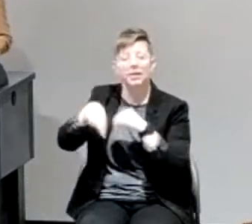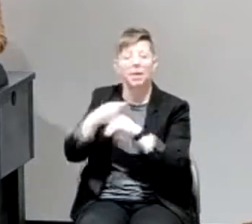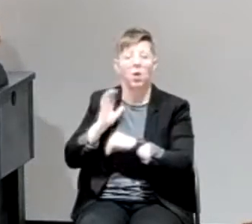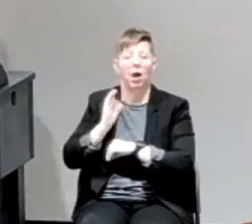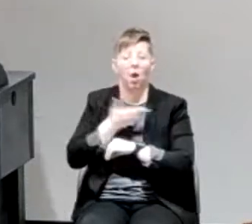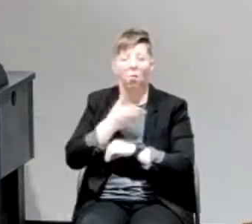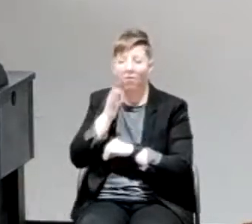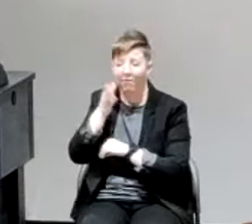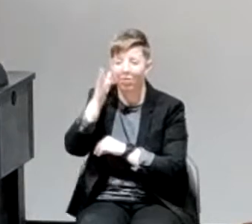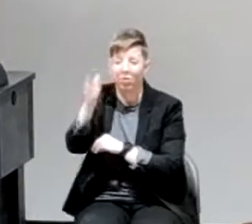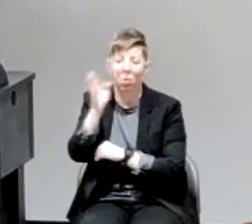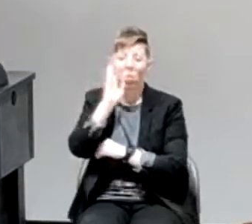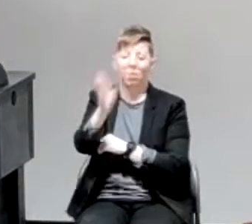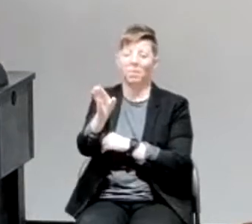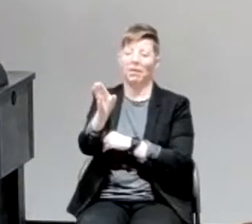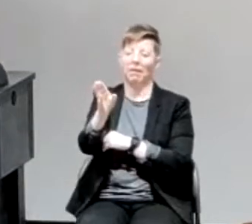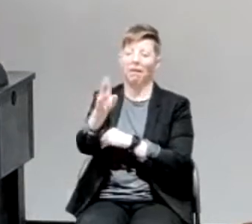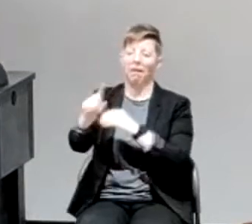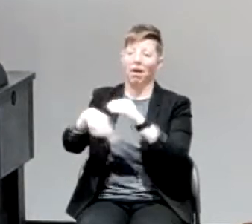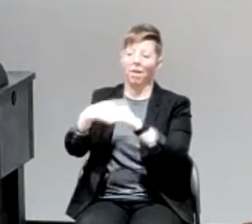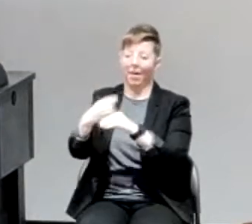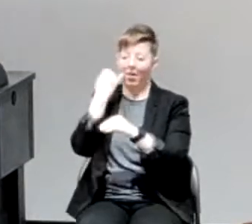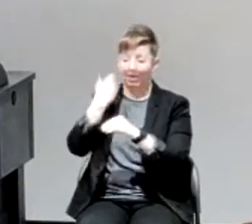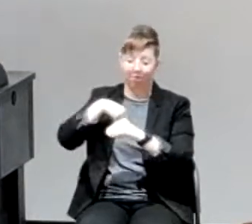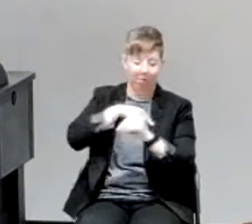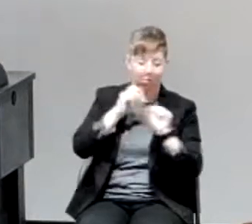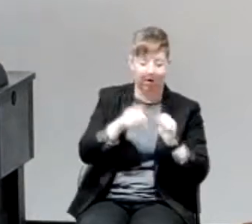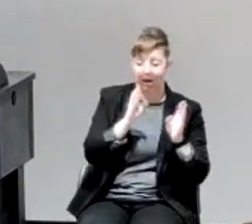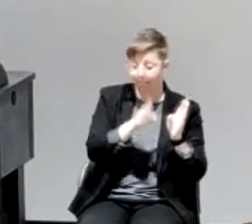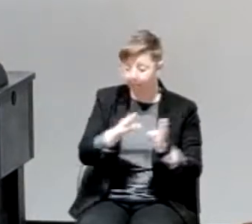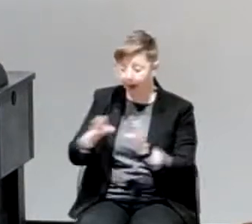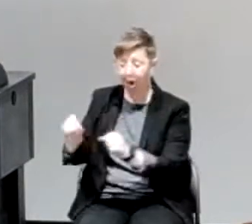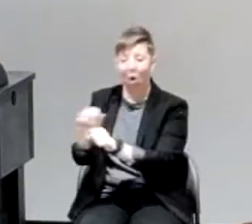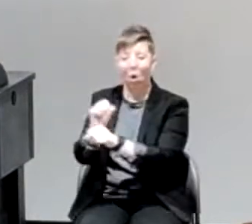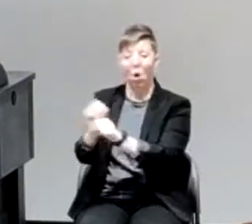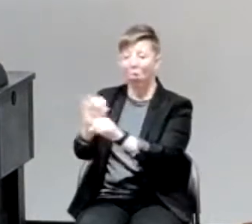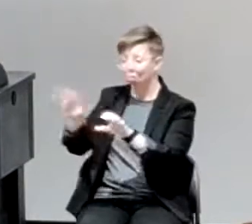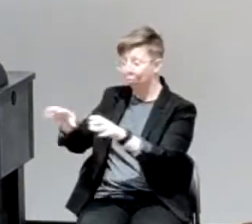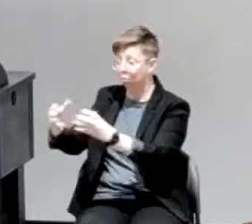is an absolute real deal pursuit. Our state's ability to meet that moment and claim any